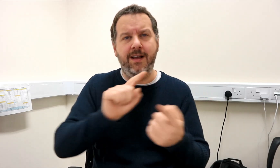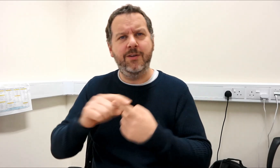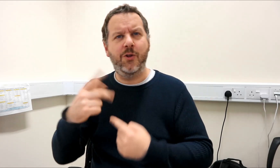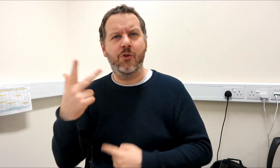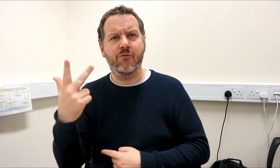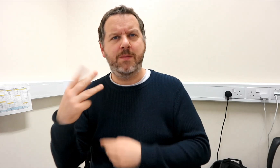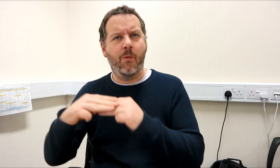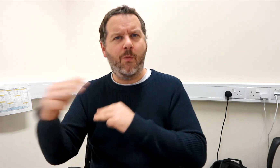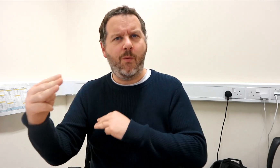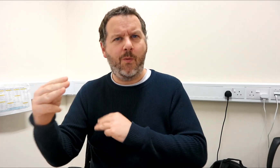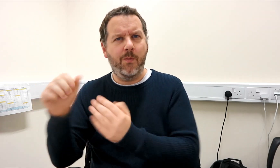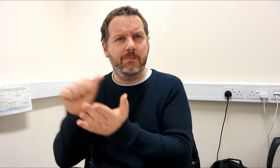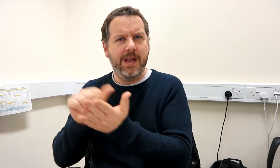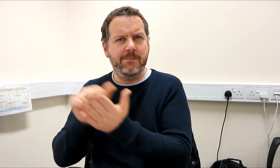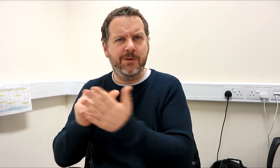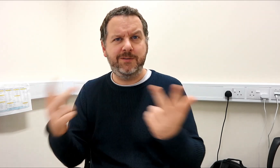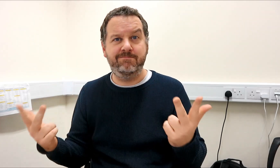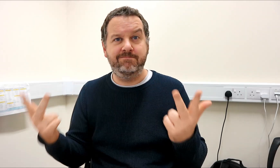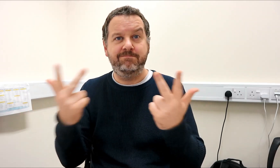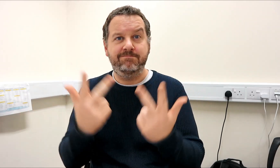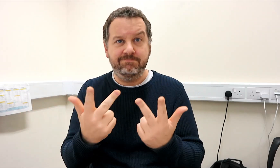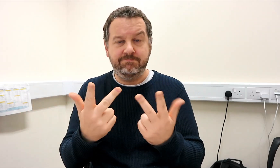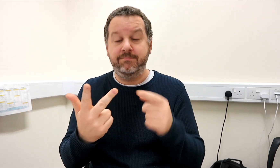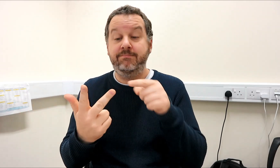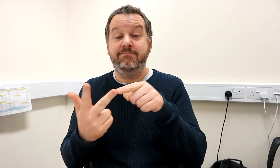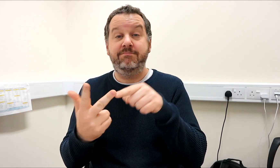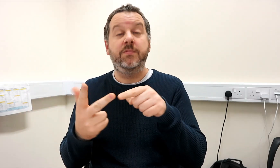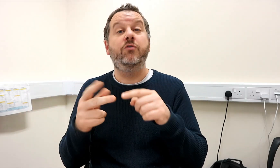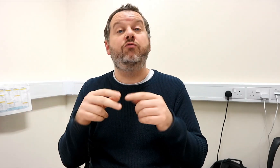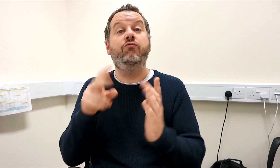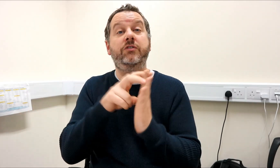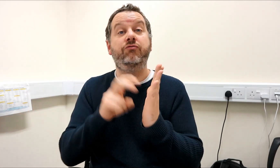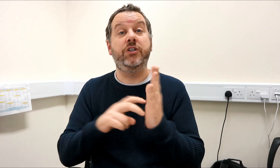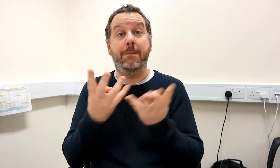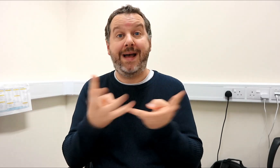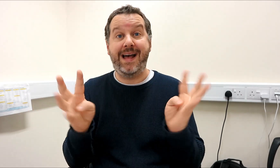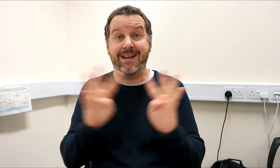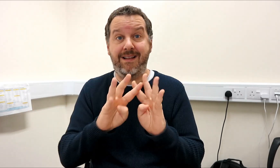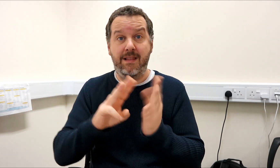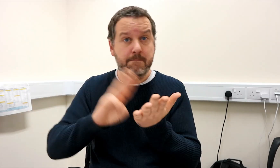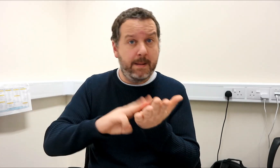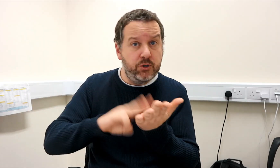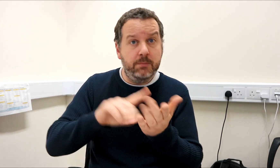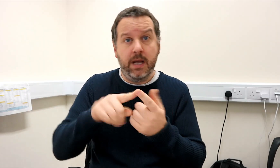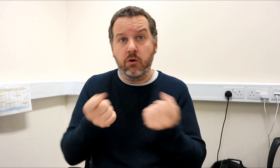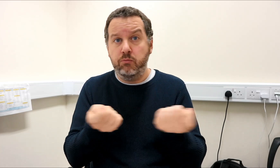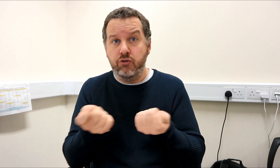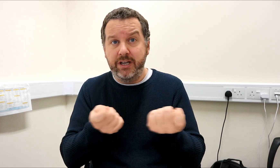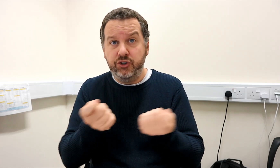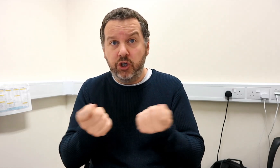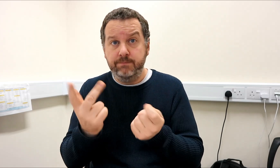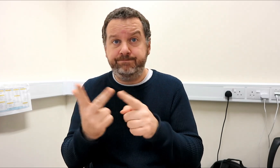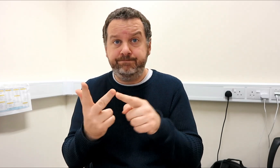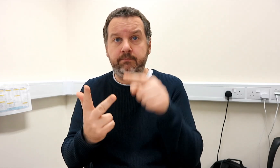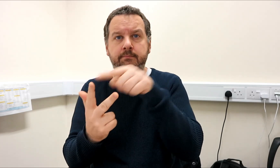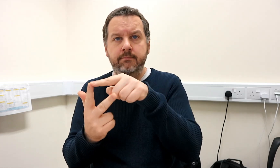We have added to those papers, adding draft versions of three more - the Registration Panel - Membership and Operations paper;